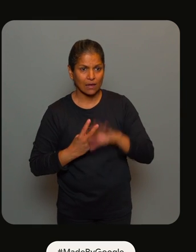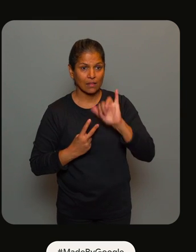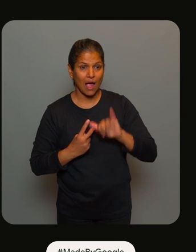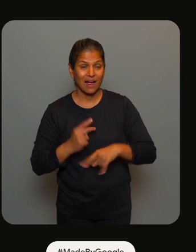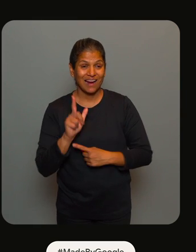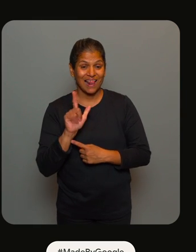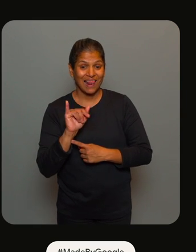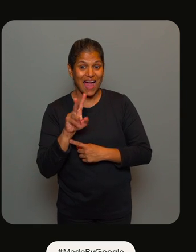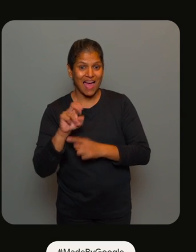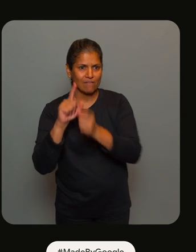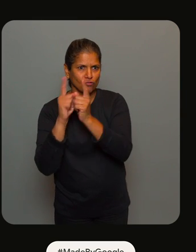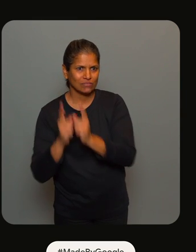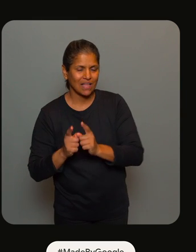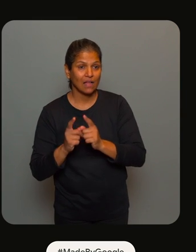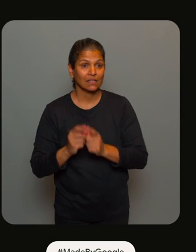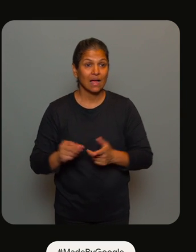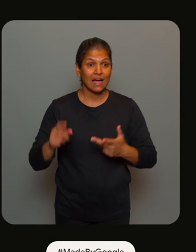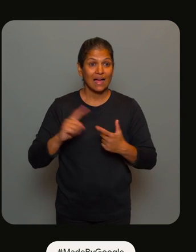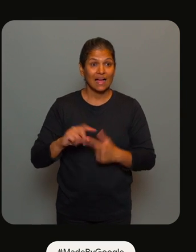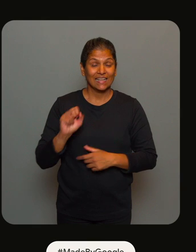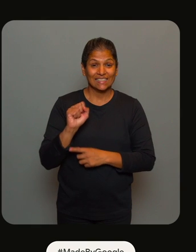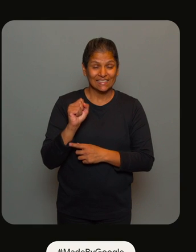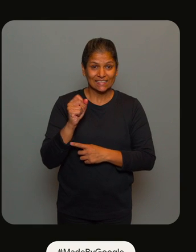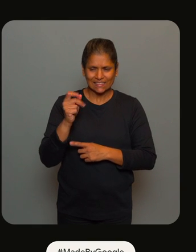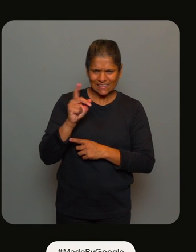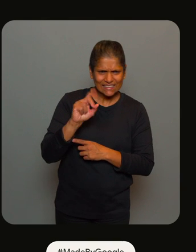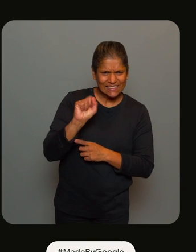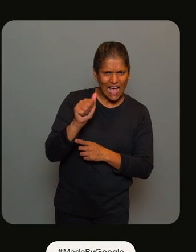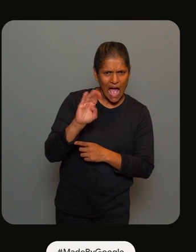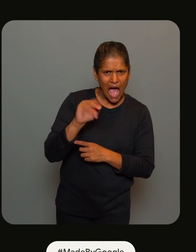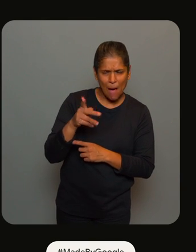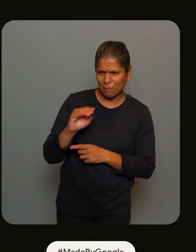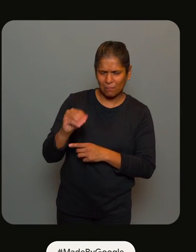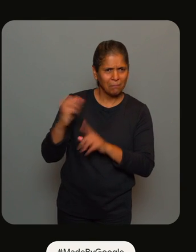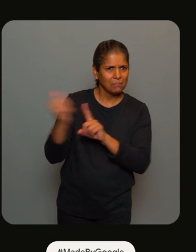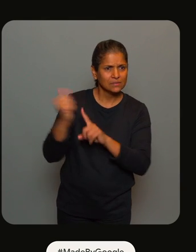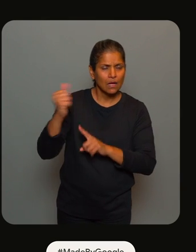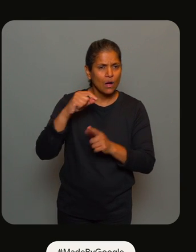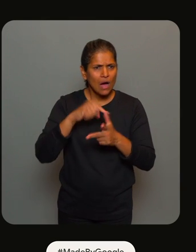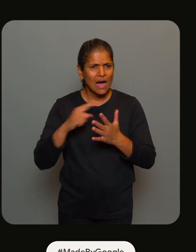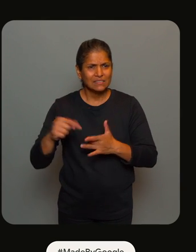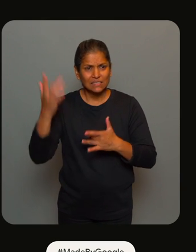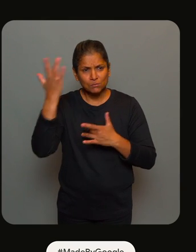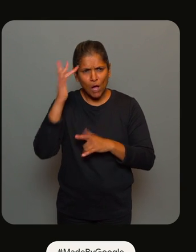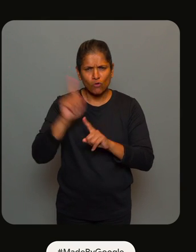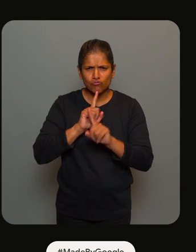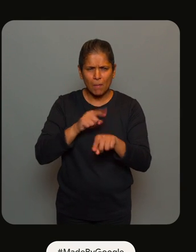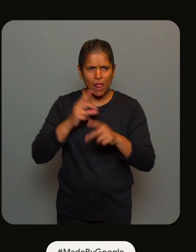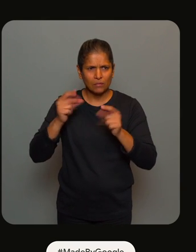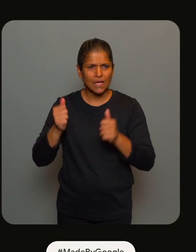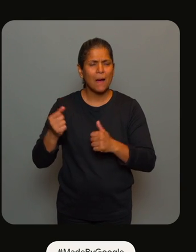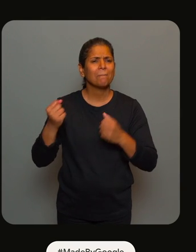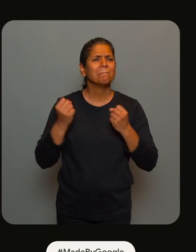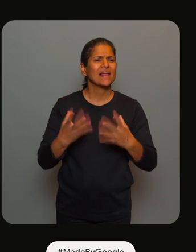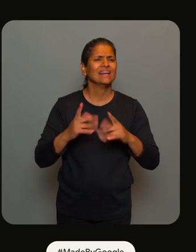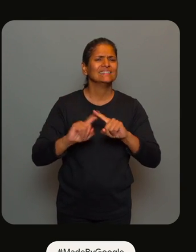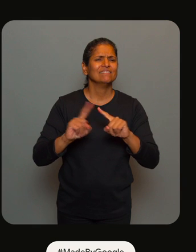Spam detection in Messages, and Smart Reply provide intelligent, personalized experiences, without any data leaving your